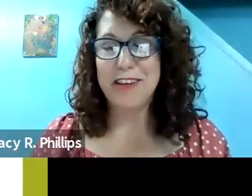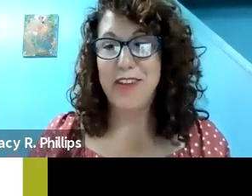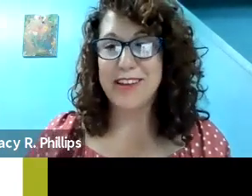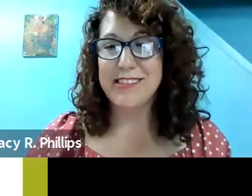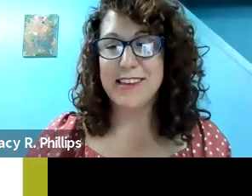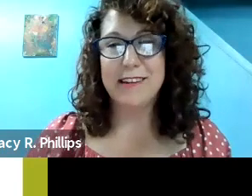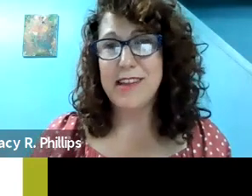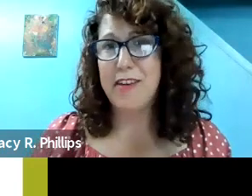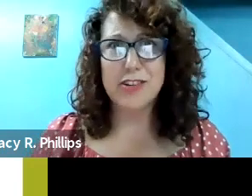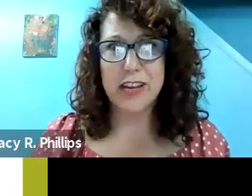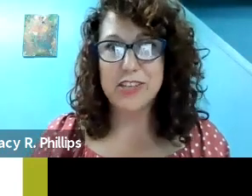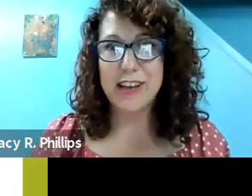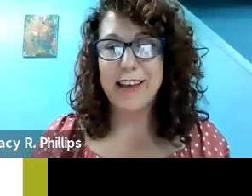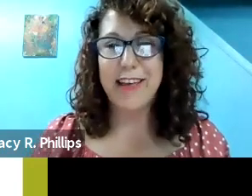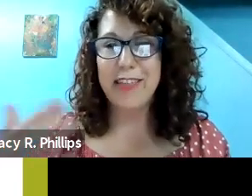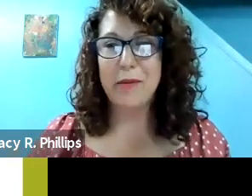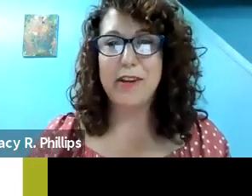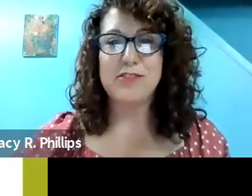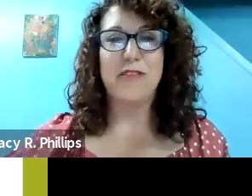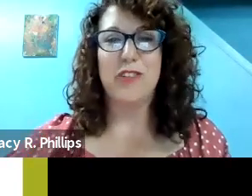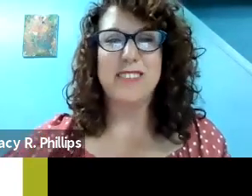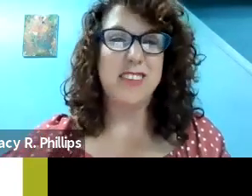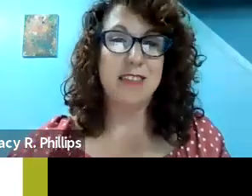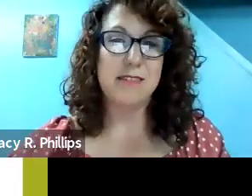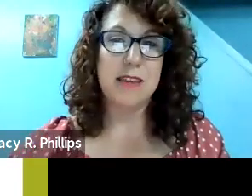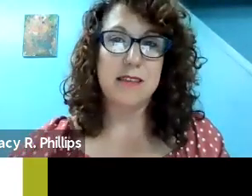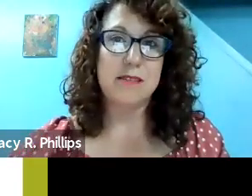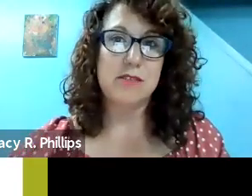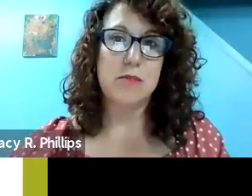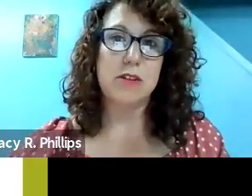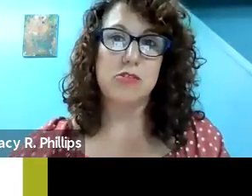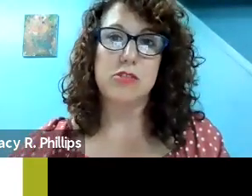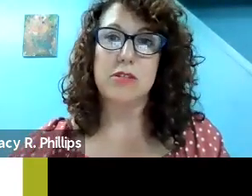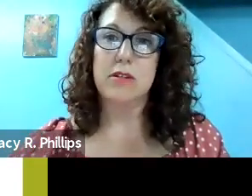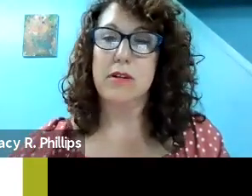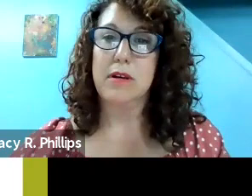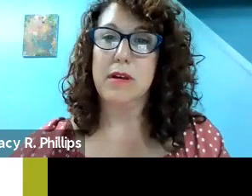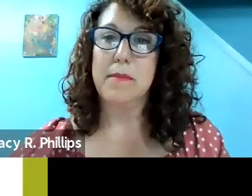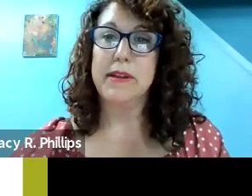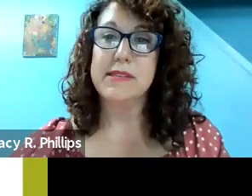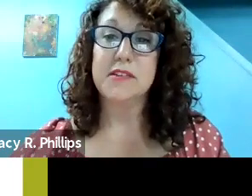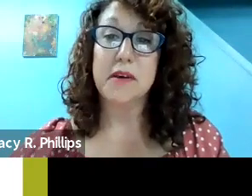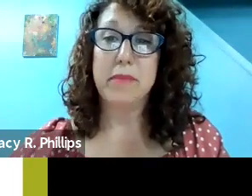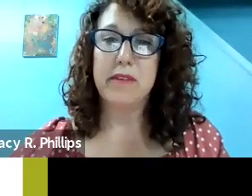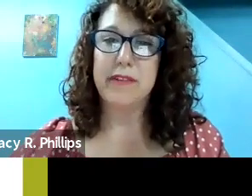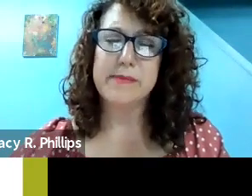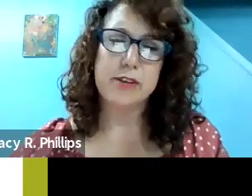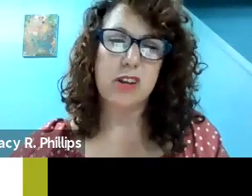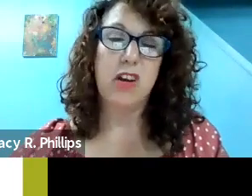advanced and is ever changing, that we don't generally see things like this too much. But it still can benefit especially